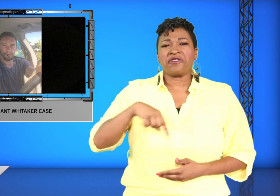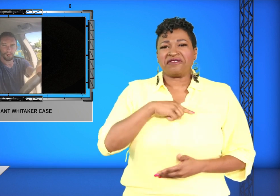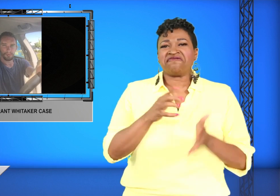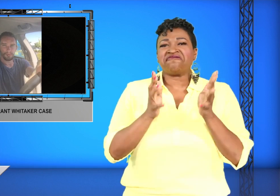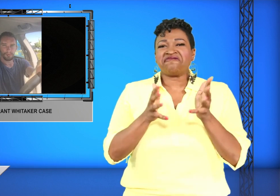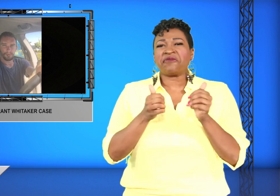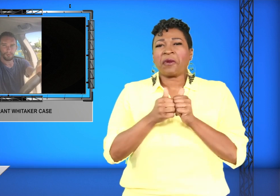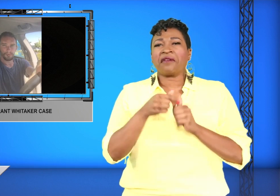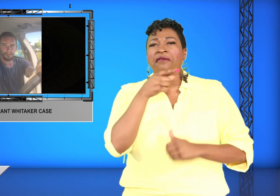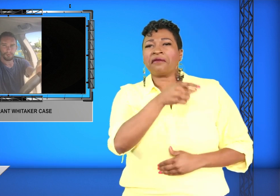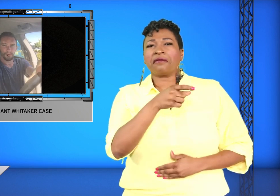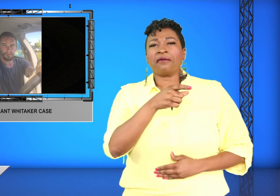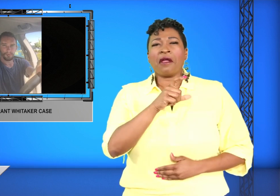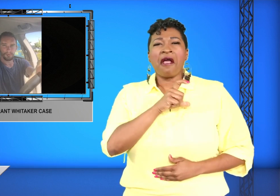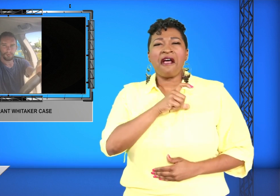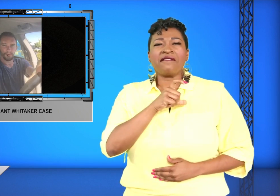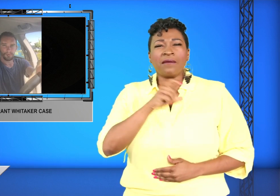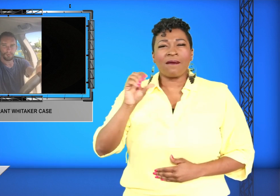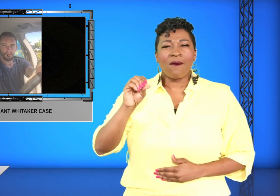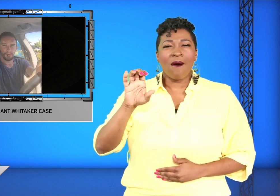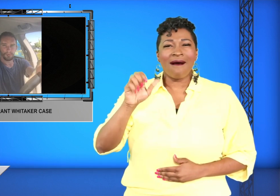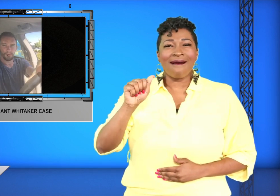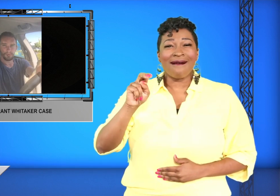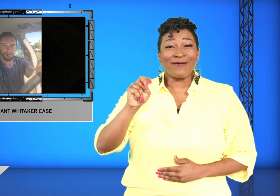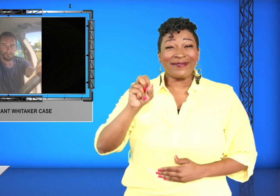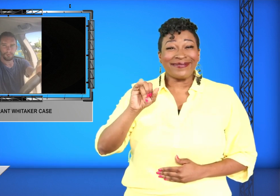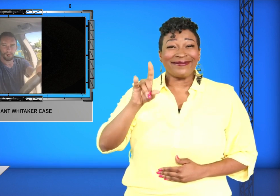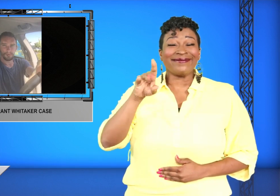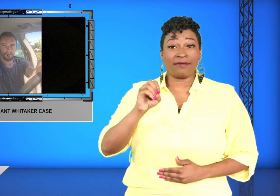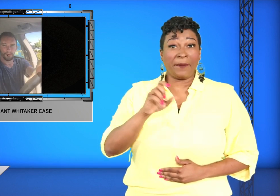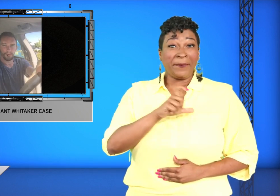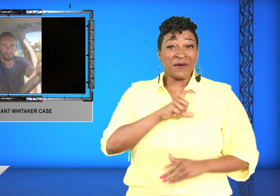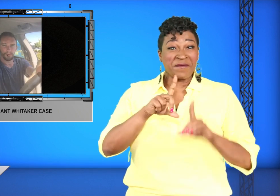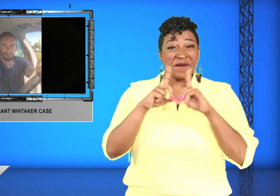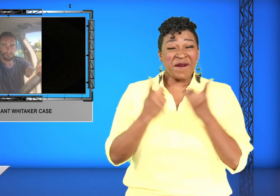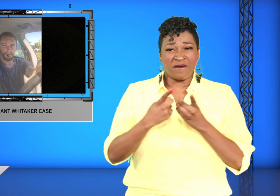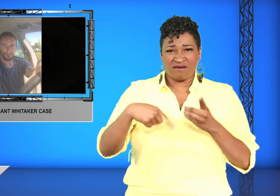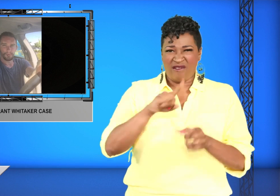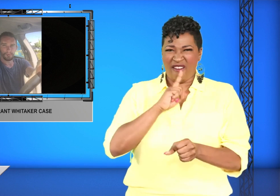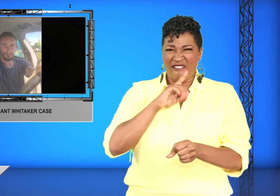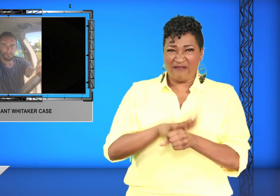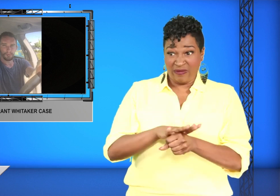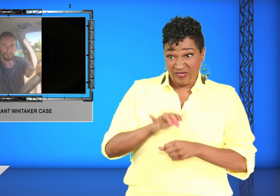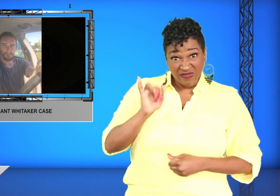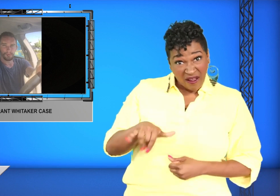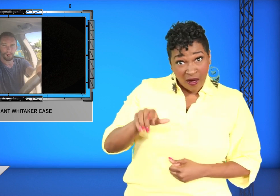We spoke with authorities with the Oceanside police department and they confirmed that